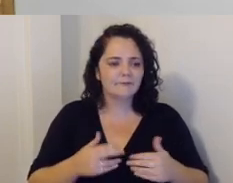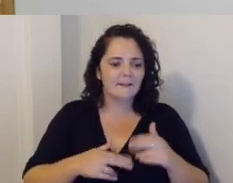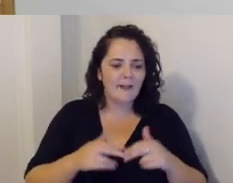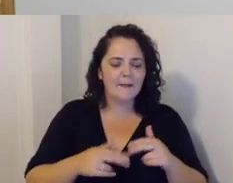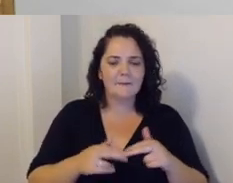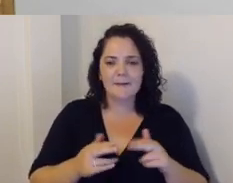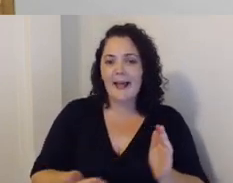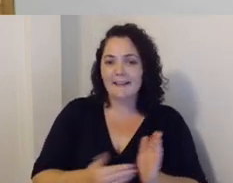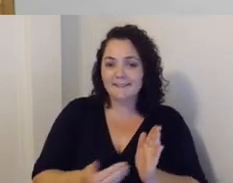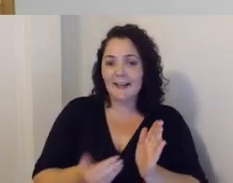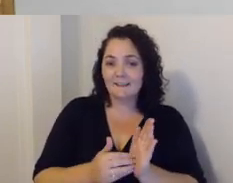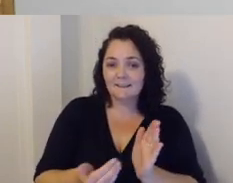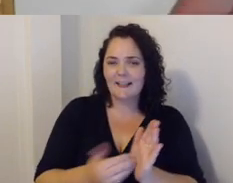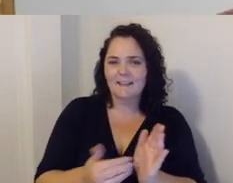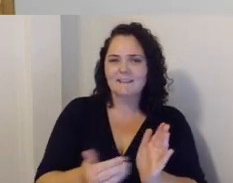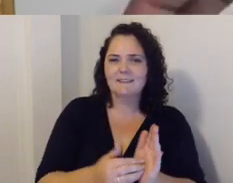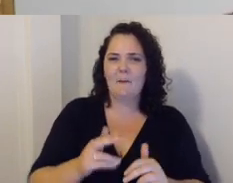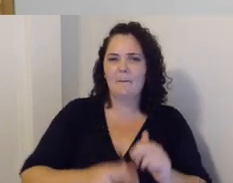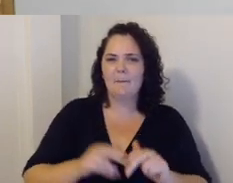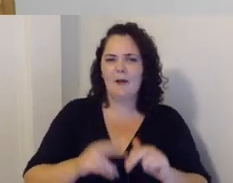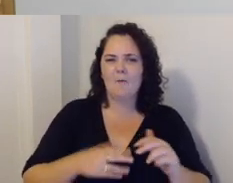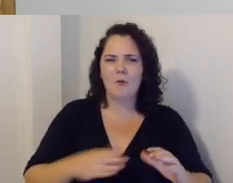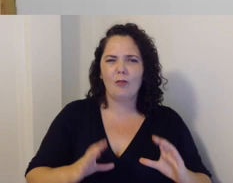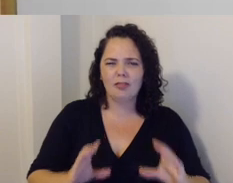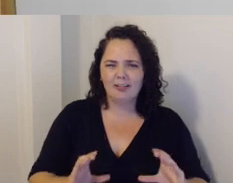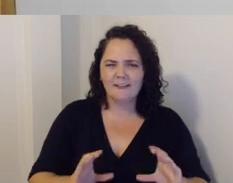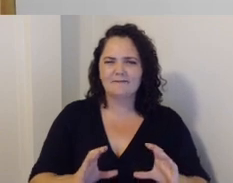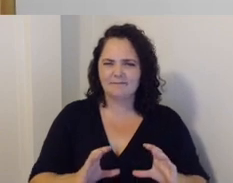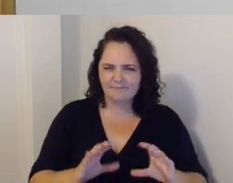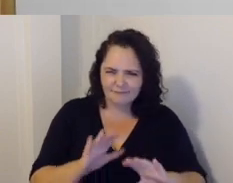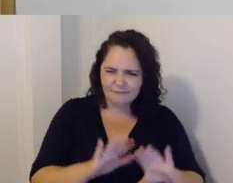adding tone and rubbing and so you're building up that density and what you're also trying to get is